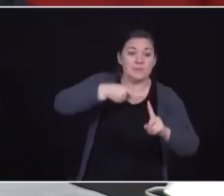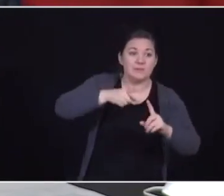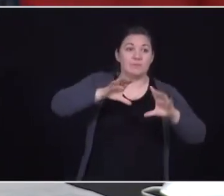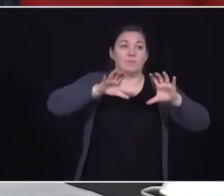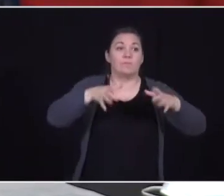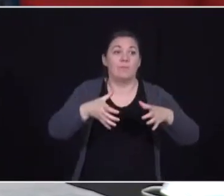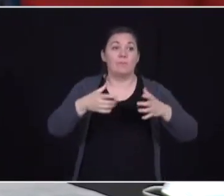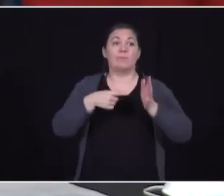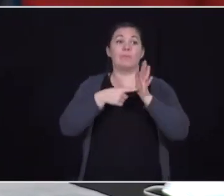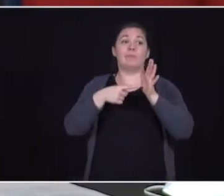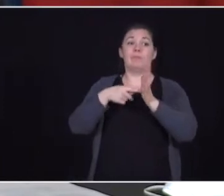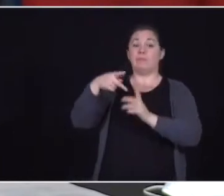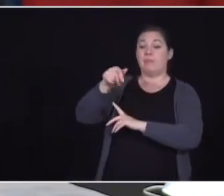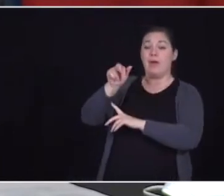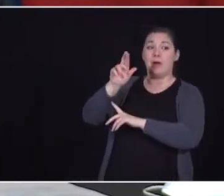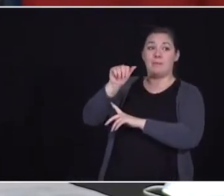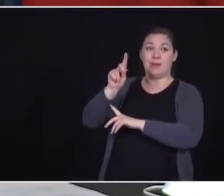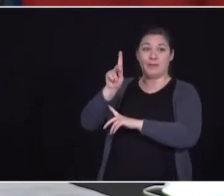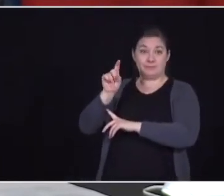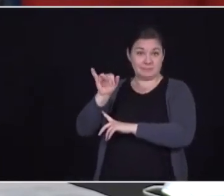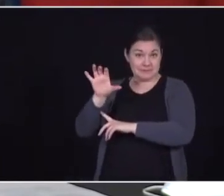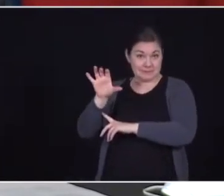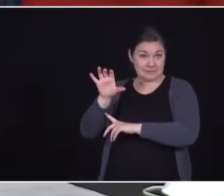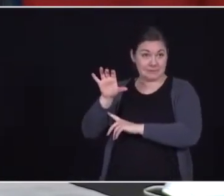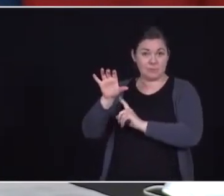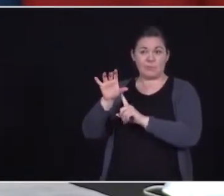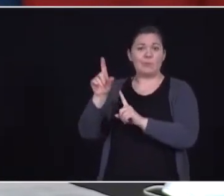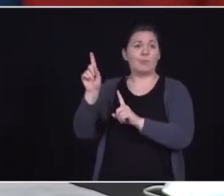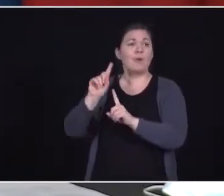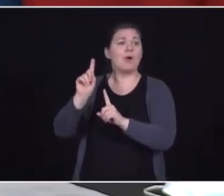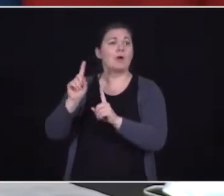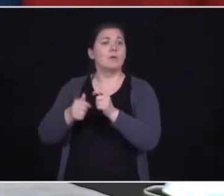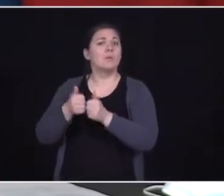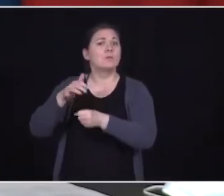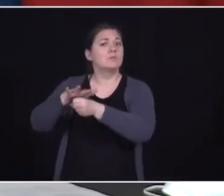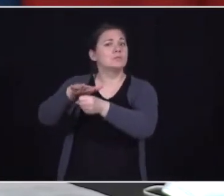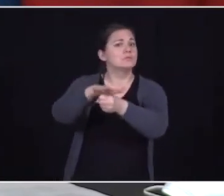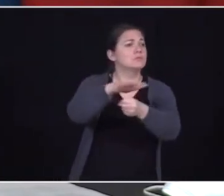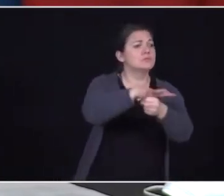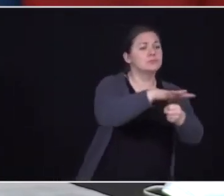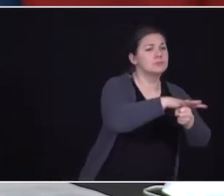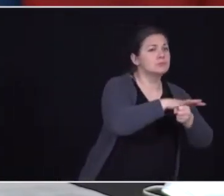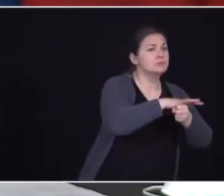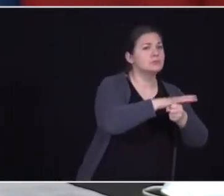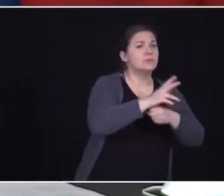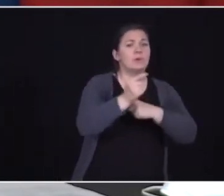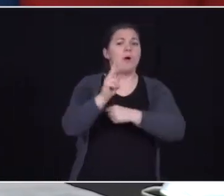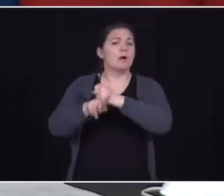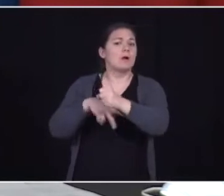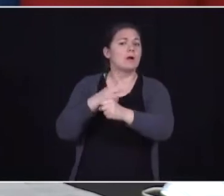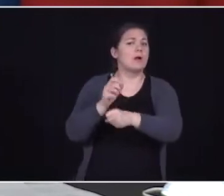All those factors are important factors. It really is both from a provincial perspective, then within